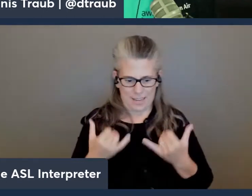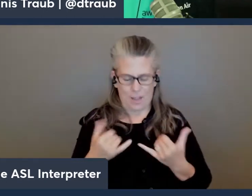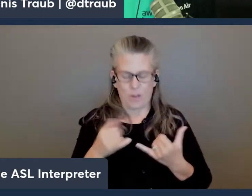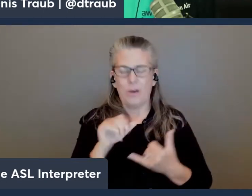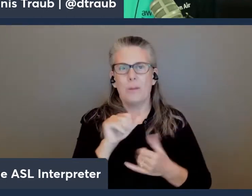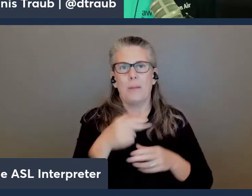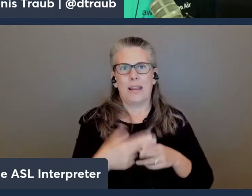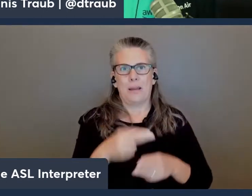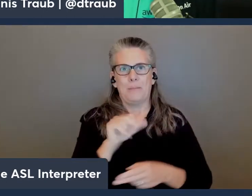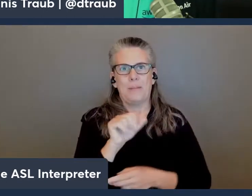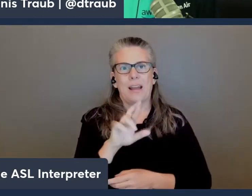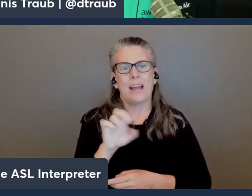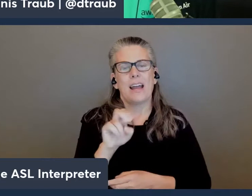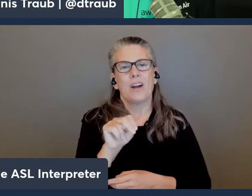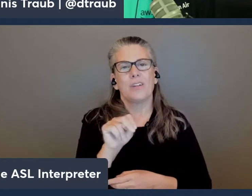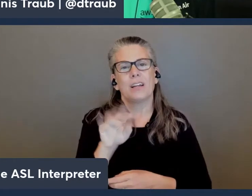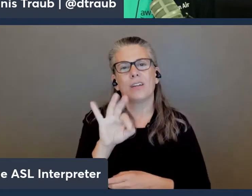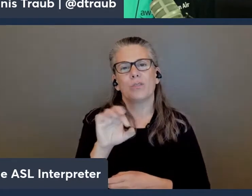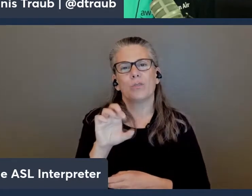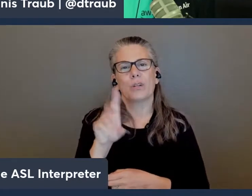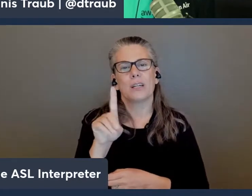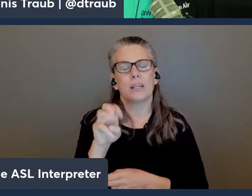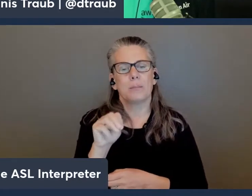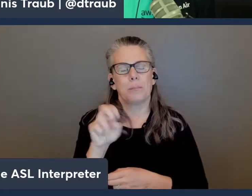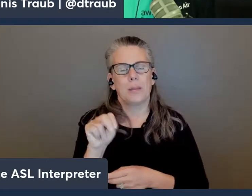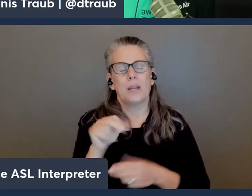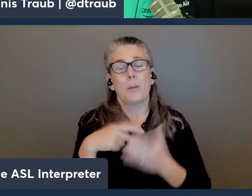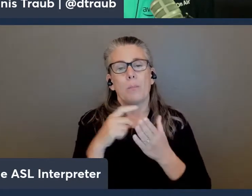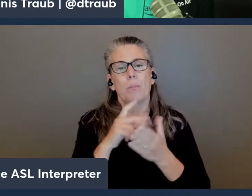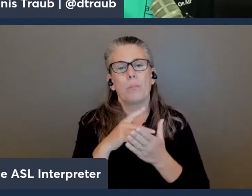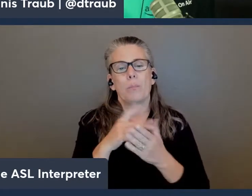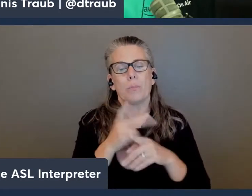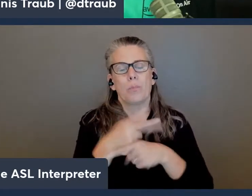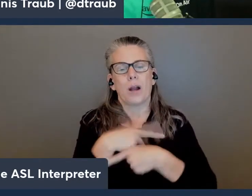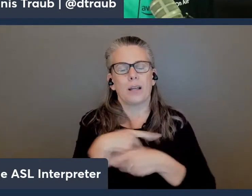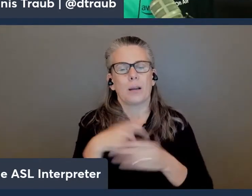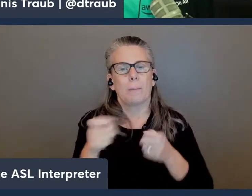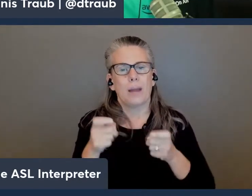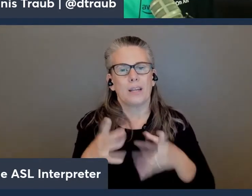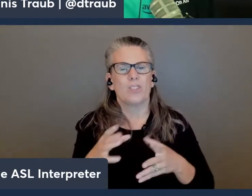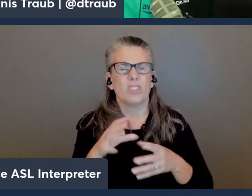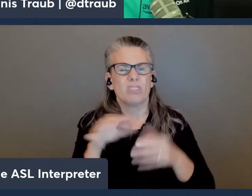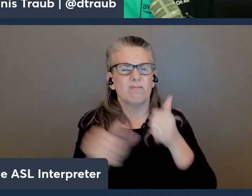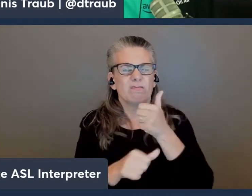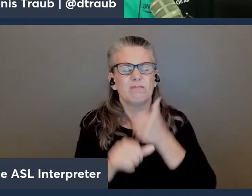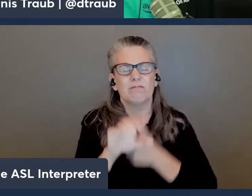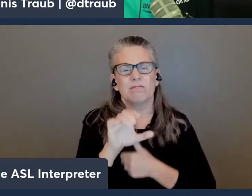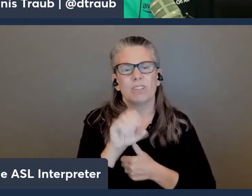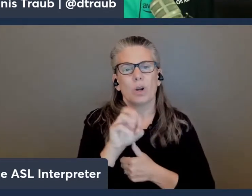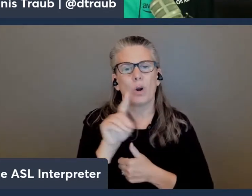I'm a product manager on Amazon CodeGuru. And I think Warner just talked a little bit about